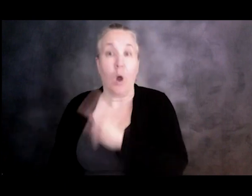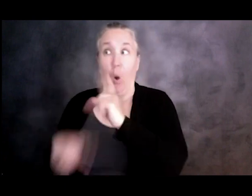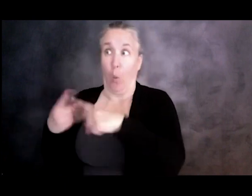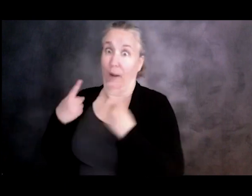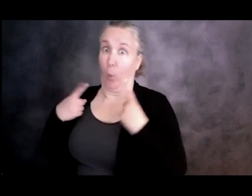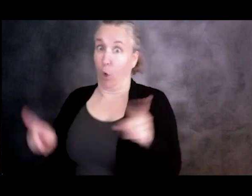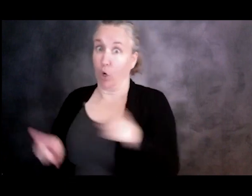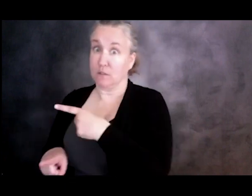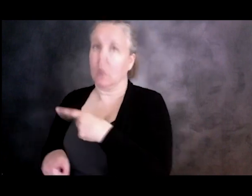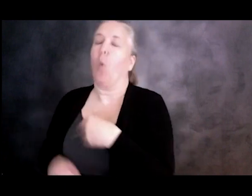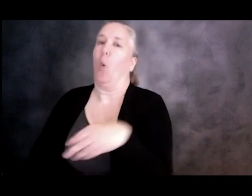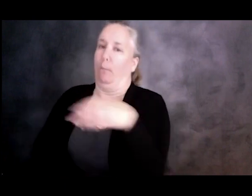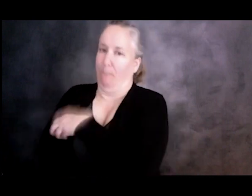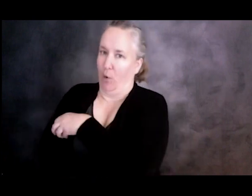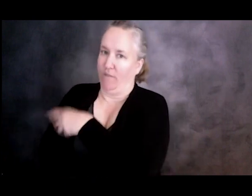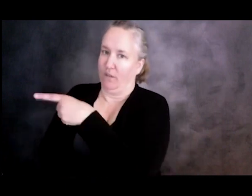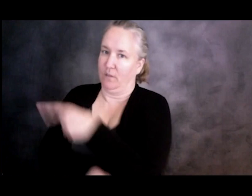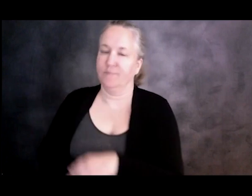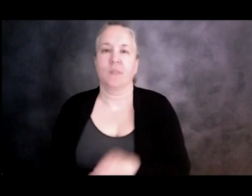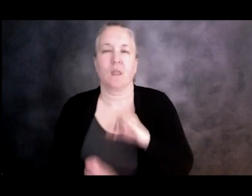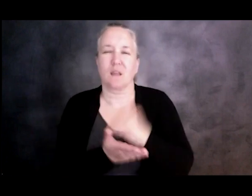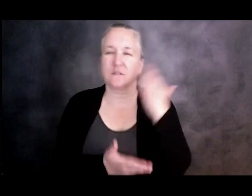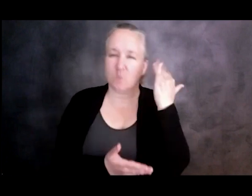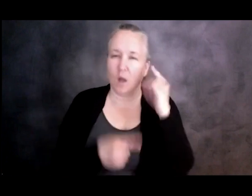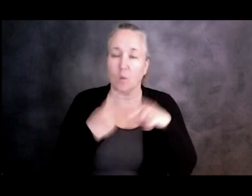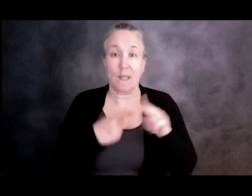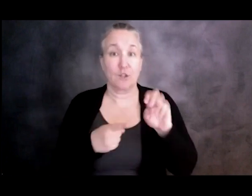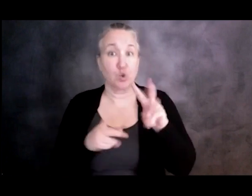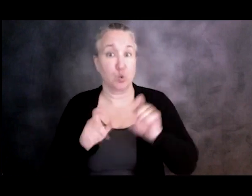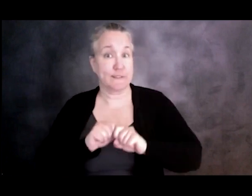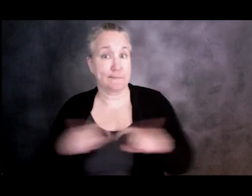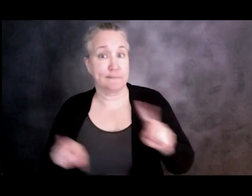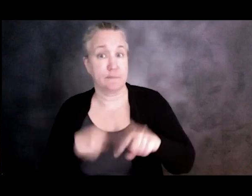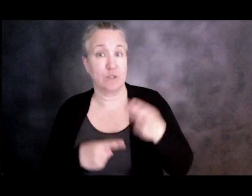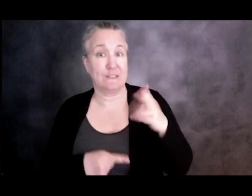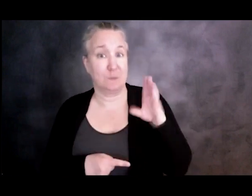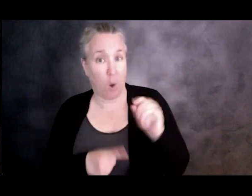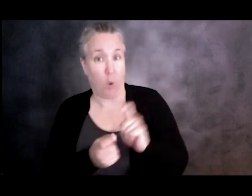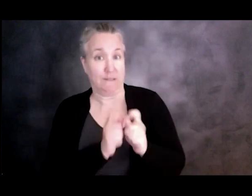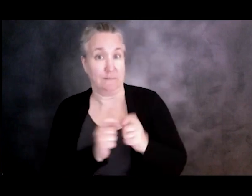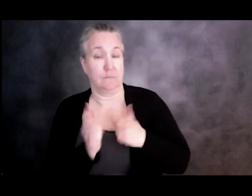it's really very powerful. And that's why when the news broke about HBO adapting The Sympathizer with Park Chan-wook,